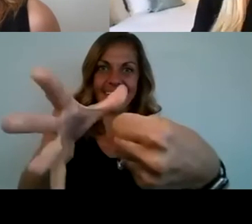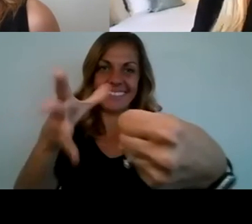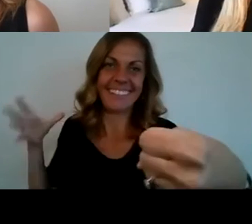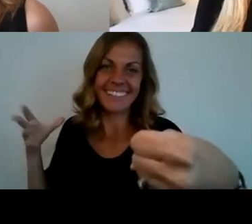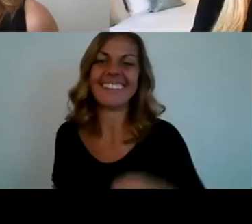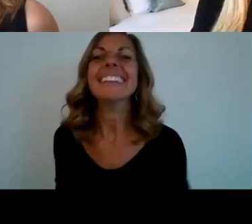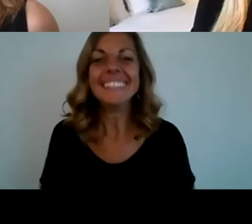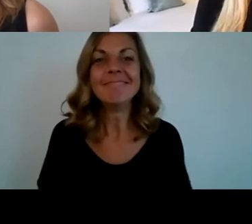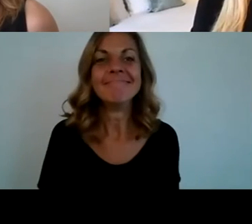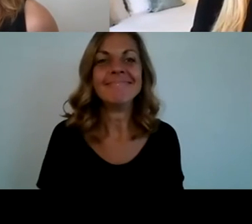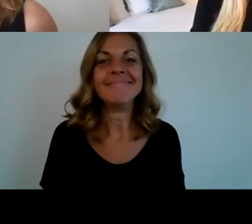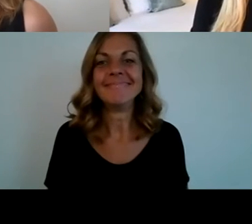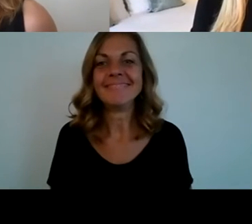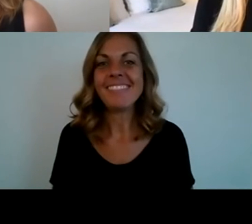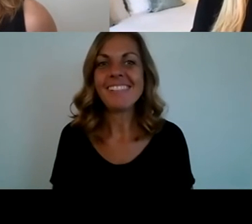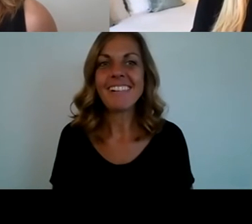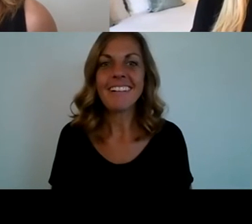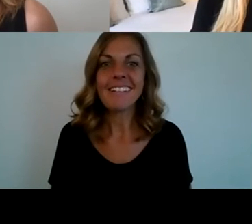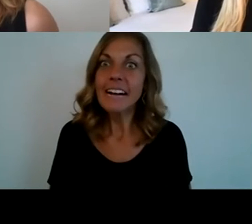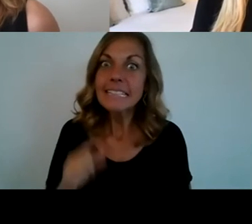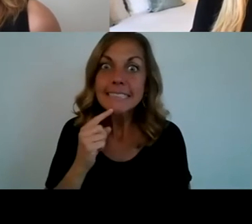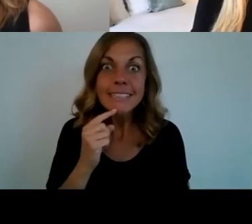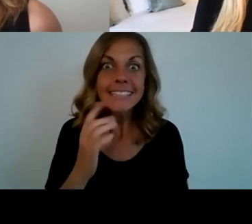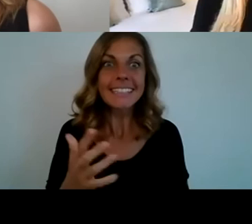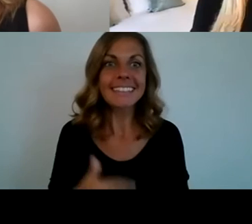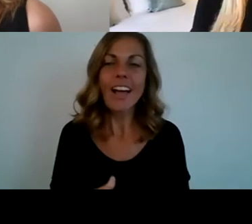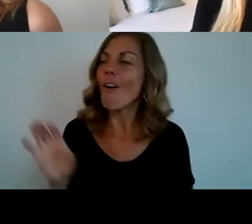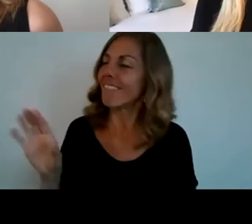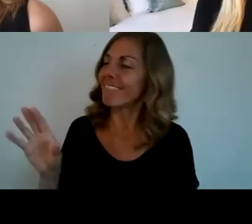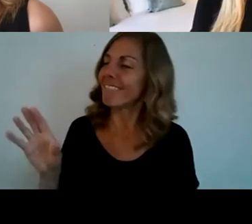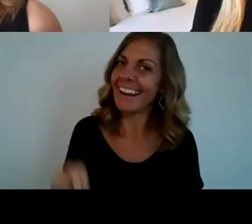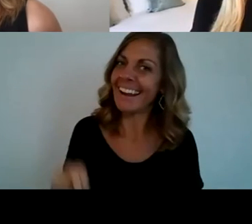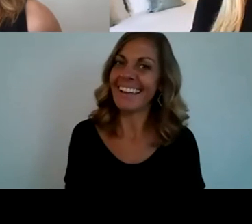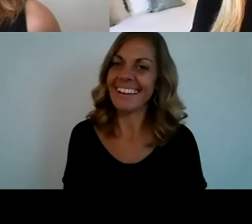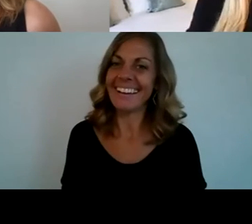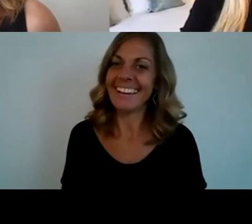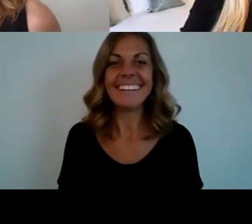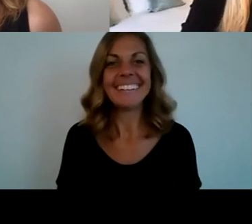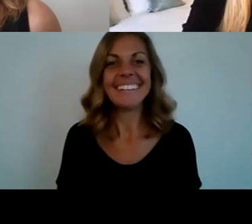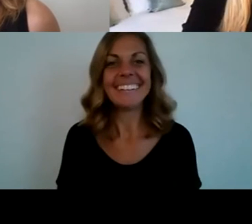That's fantastic. It is serious. Very fun. Yeah. I have been following along your tales